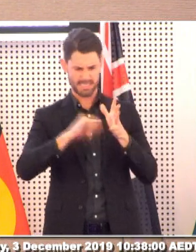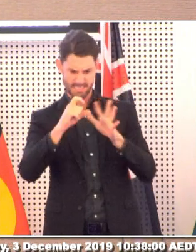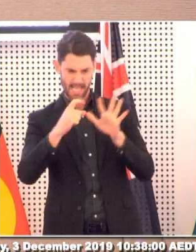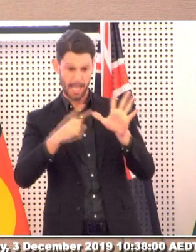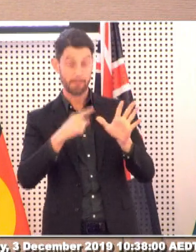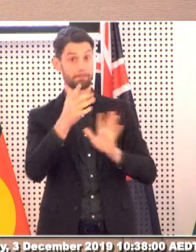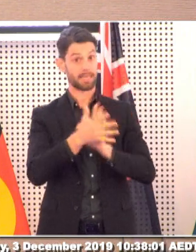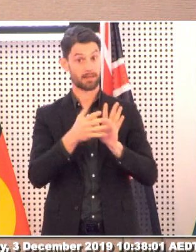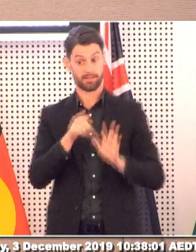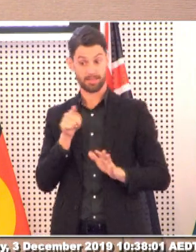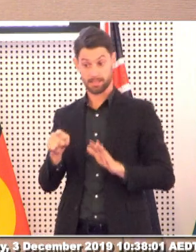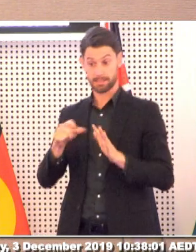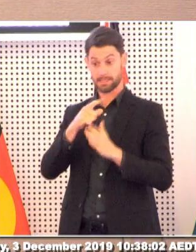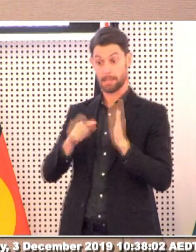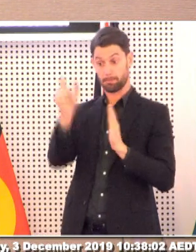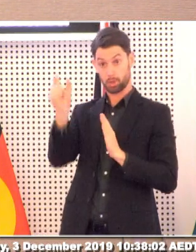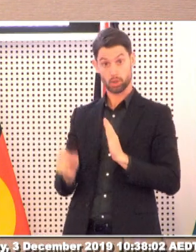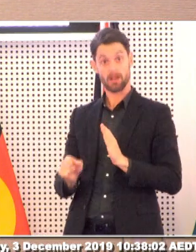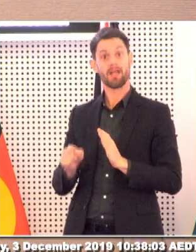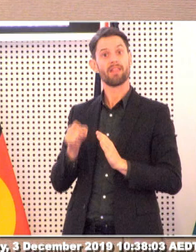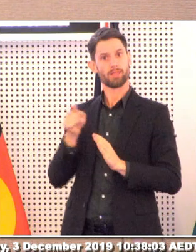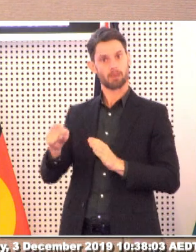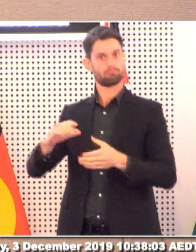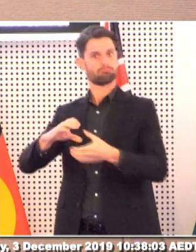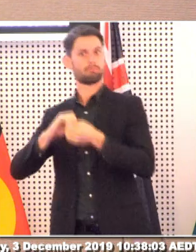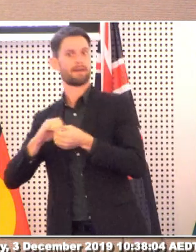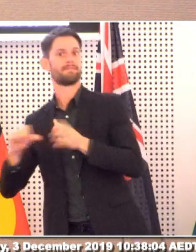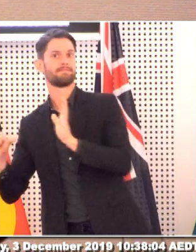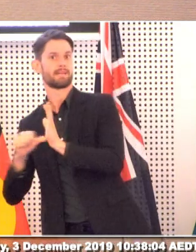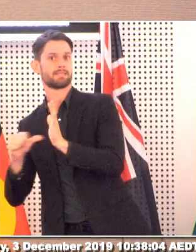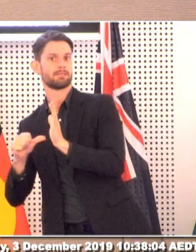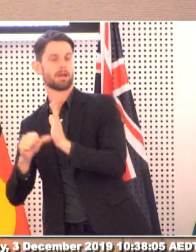funding in their NDIS plan so that funding will not be attached to the group home.